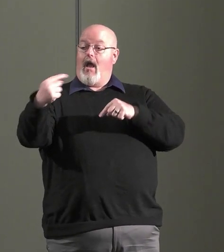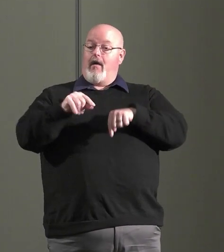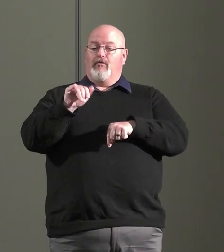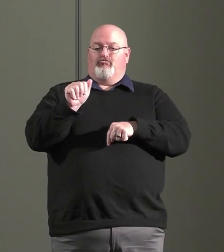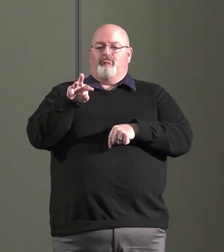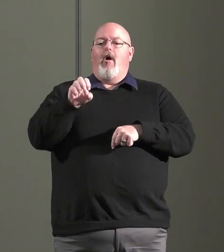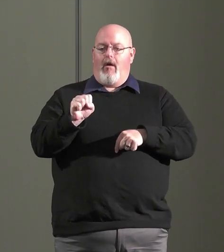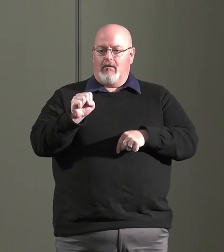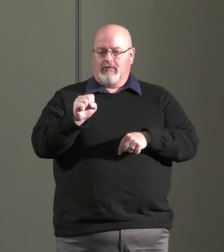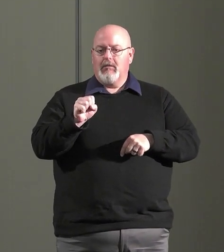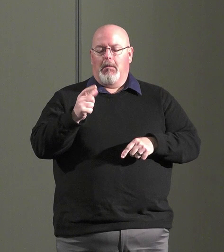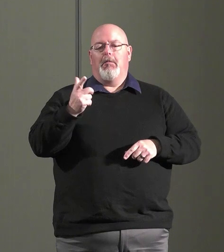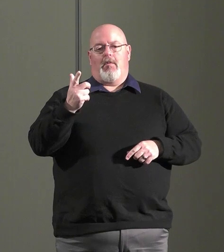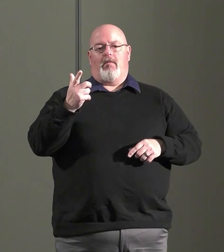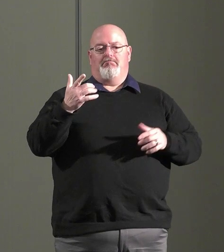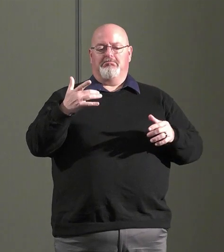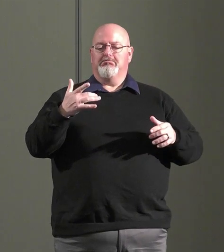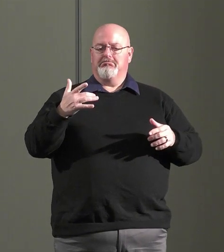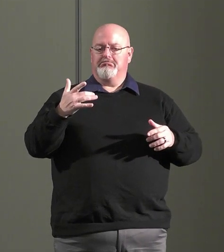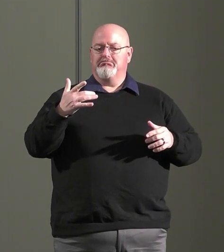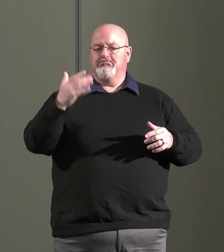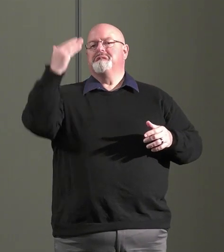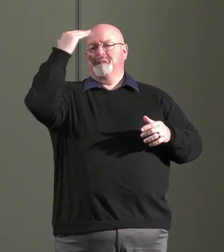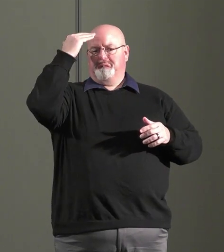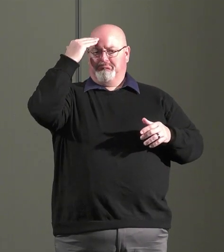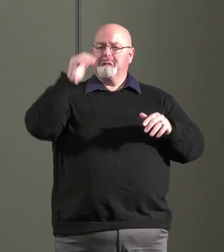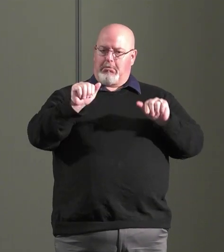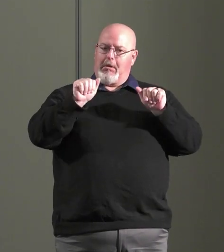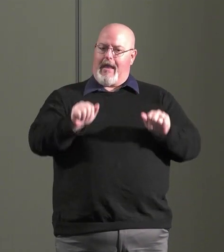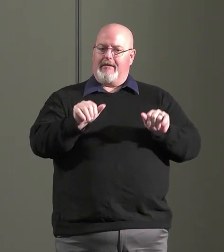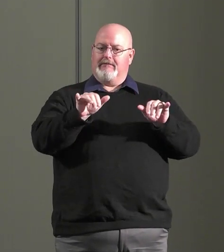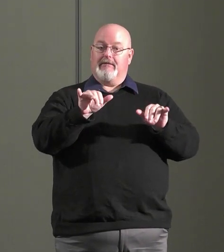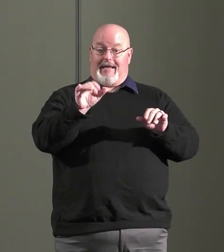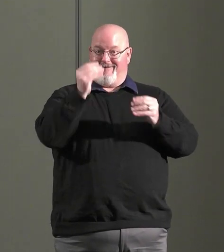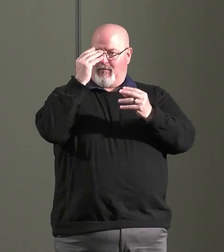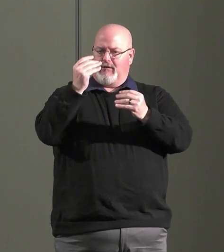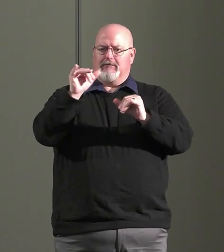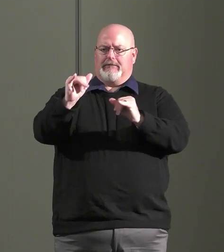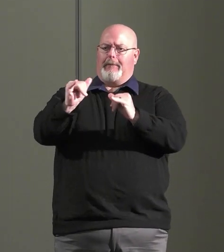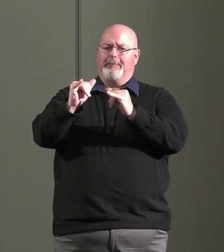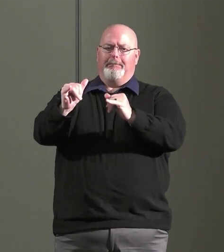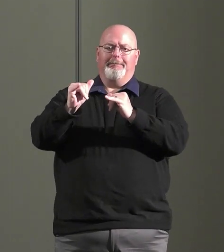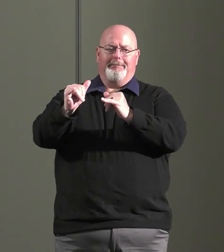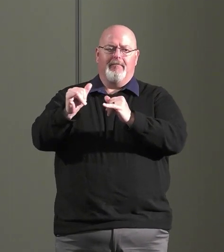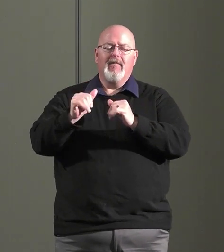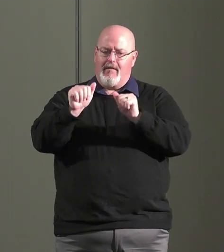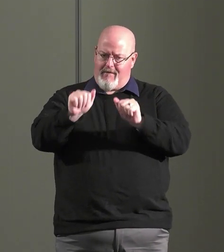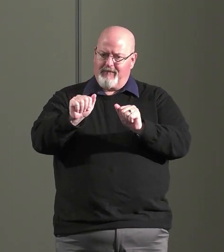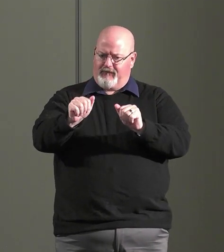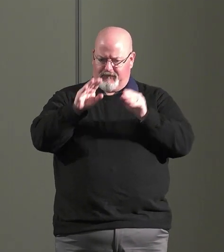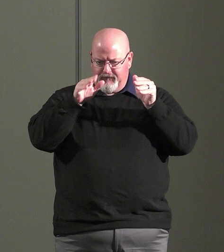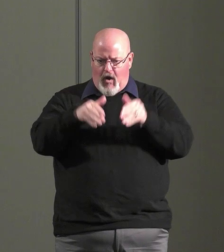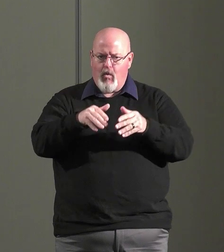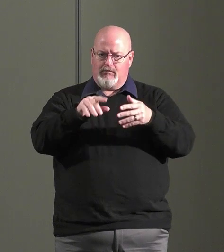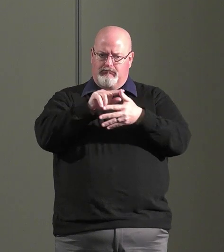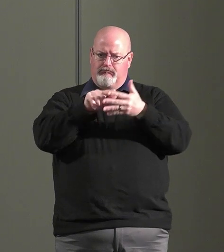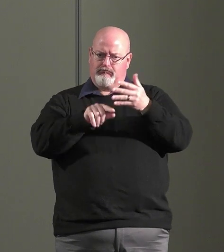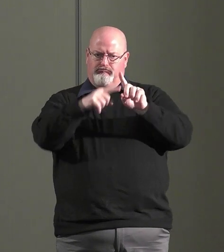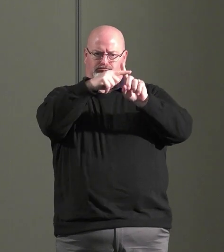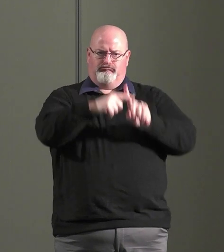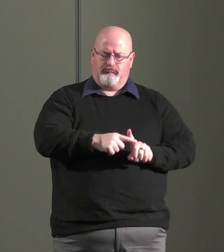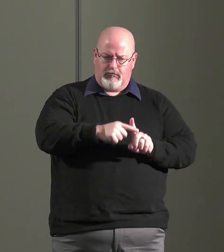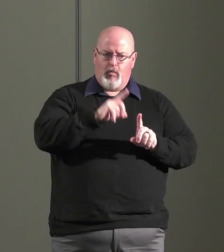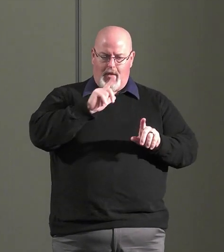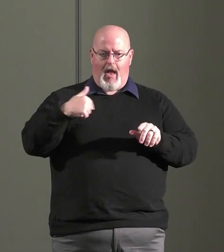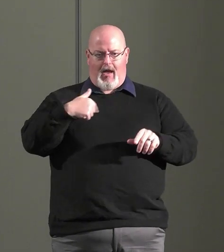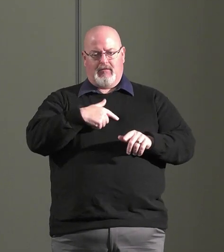know they get the same information and focus on the features that set us apart.